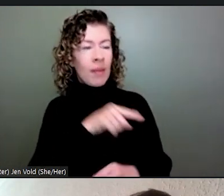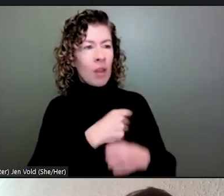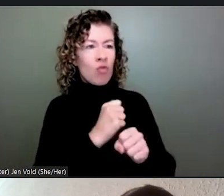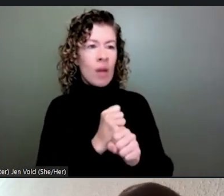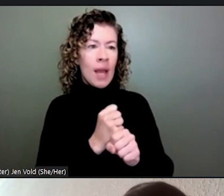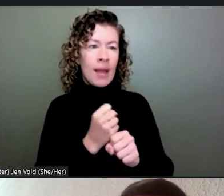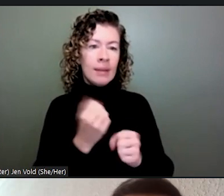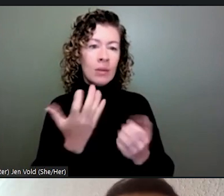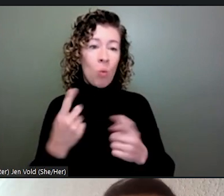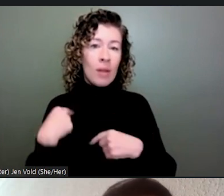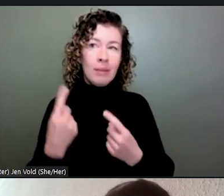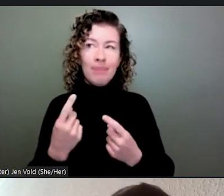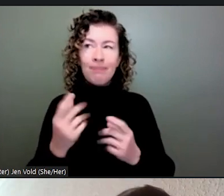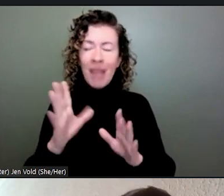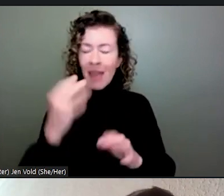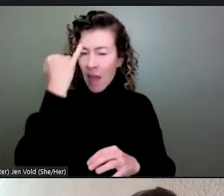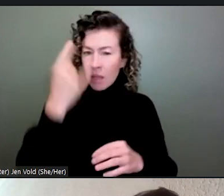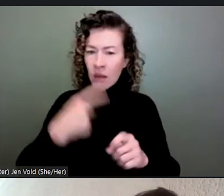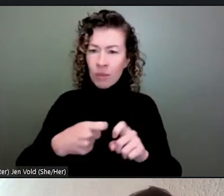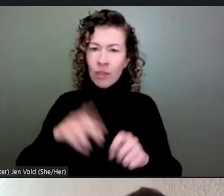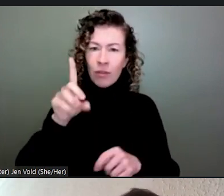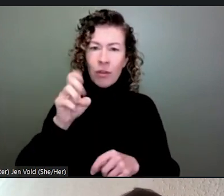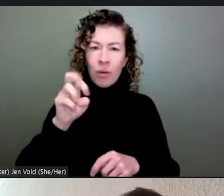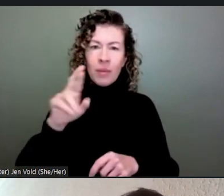has been the idea comes from Derrida--but the idea of being undecidable,